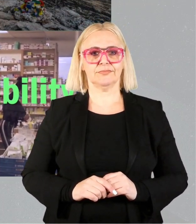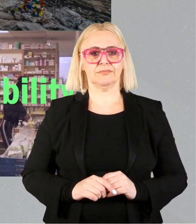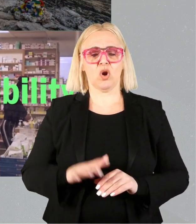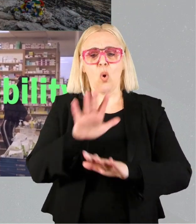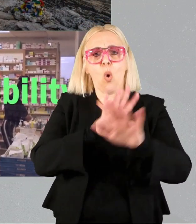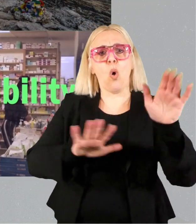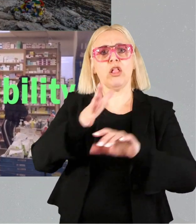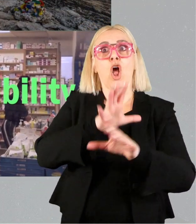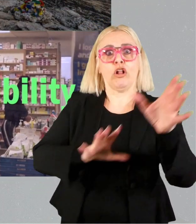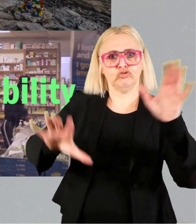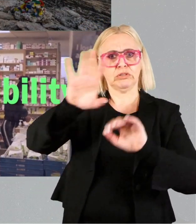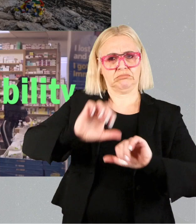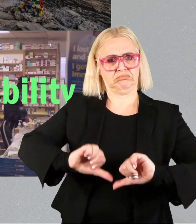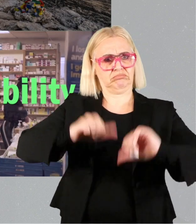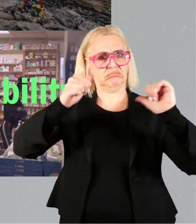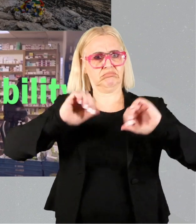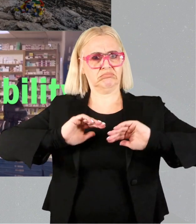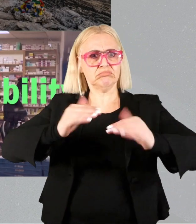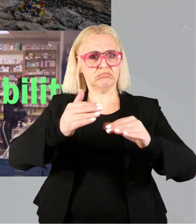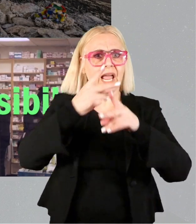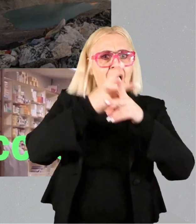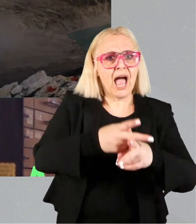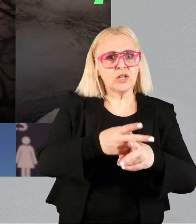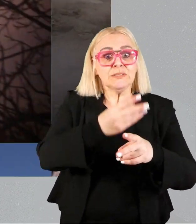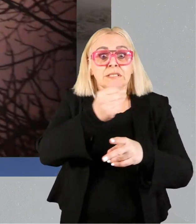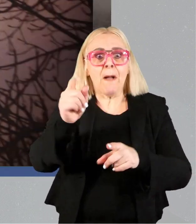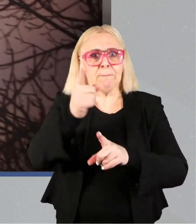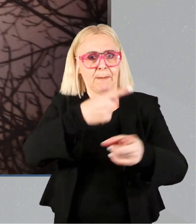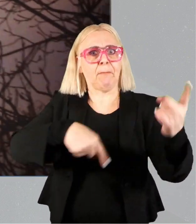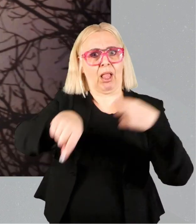All countries provide excellent care to some people some of the time.